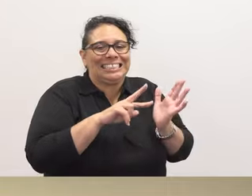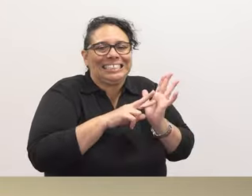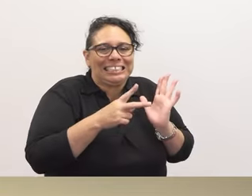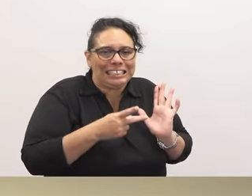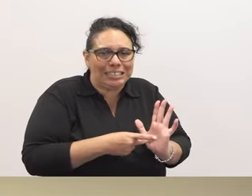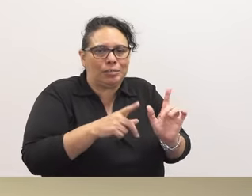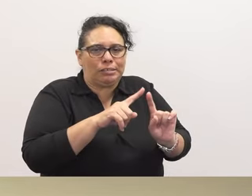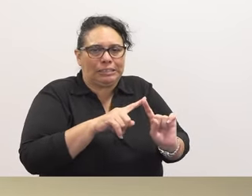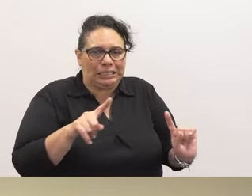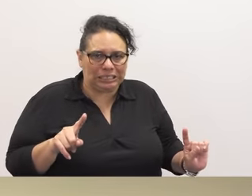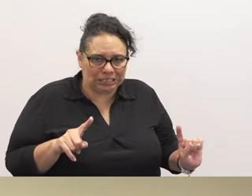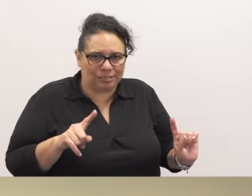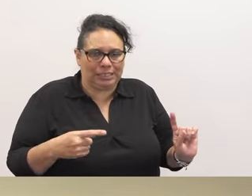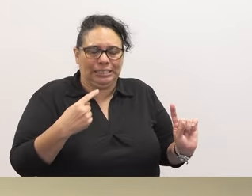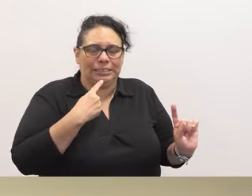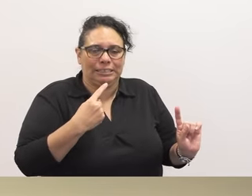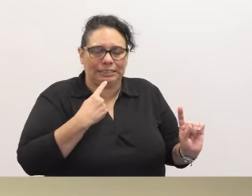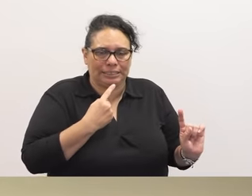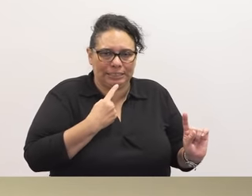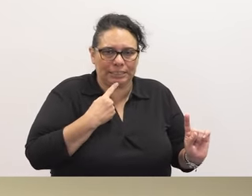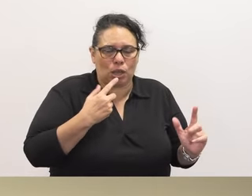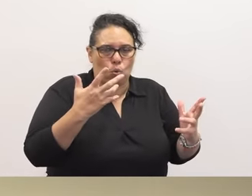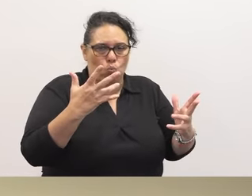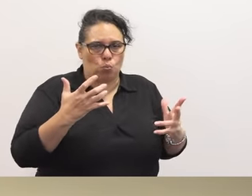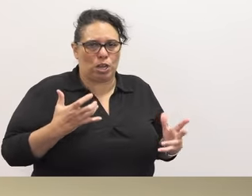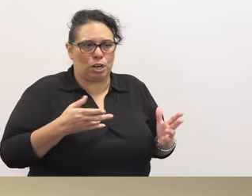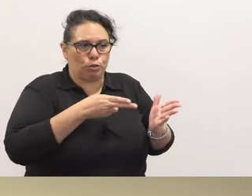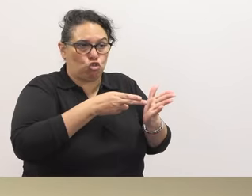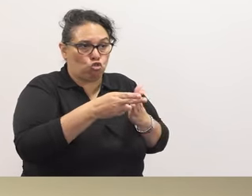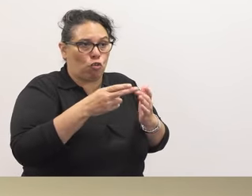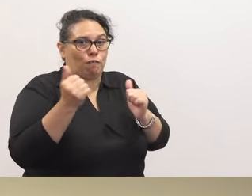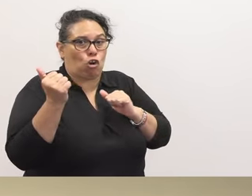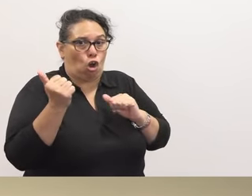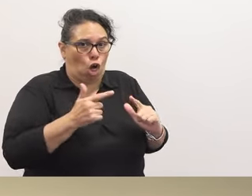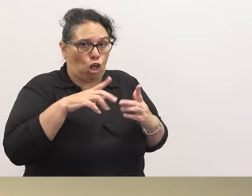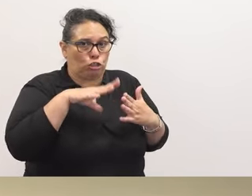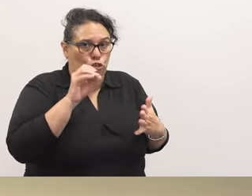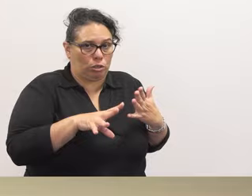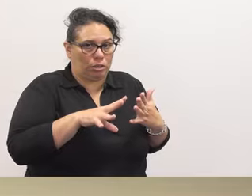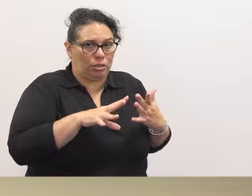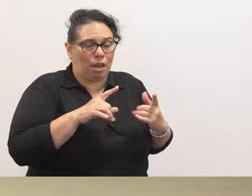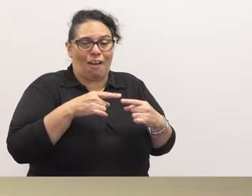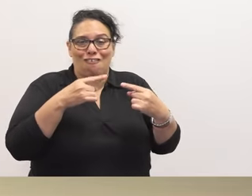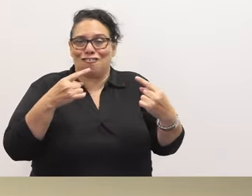to say, we want this to be true for all students versus we want this to be true